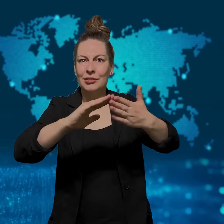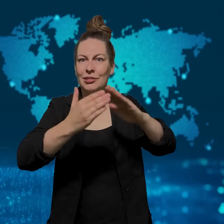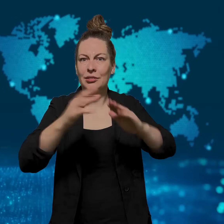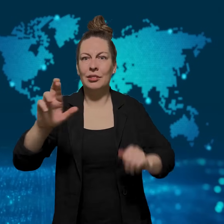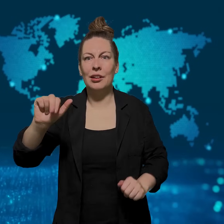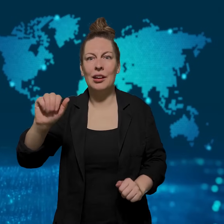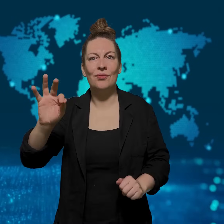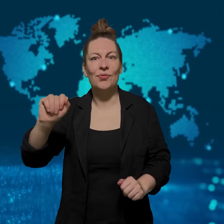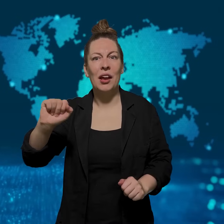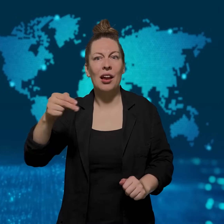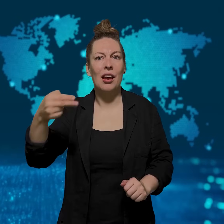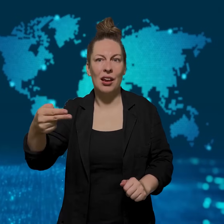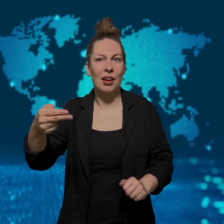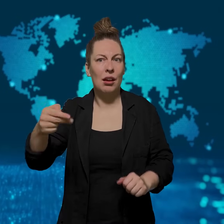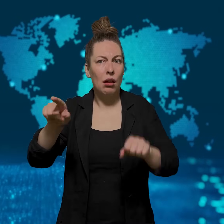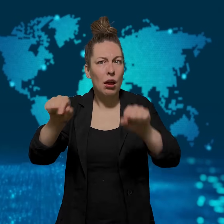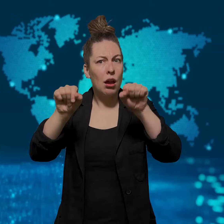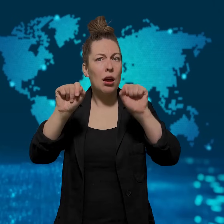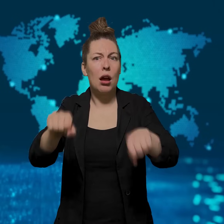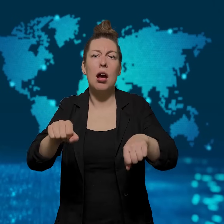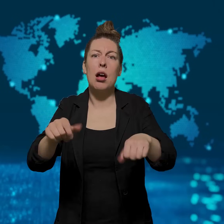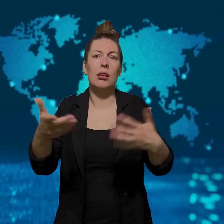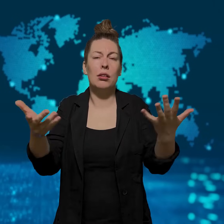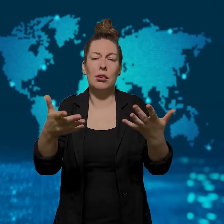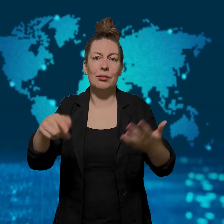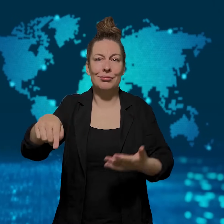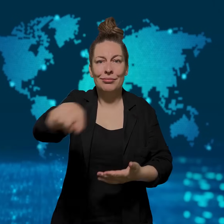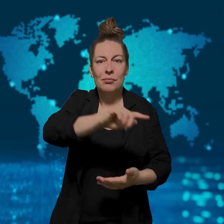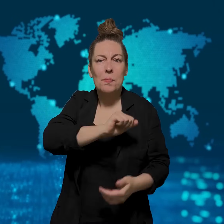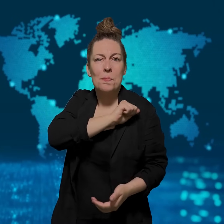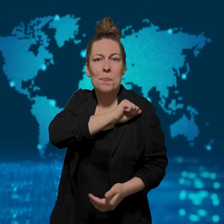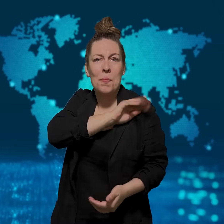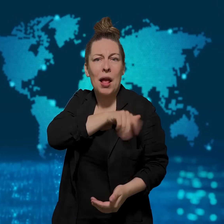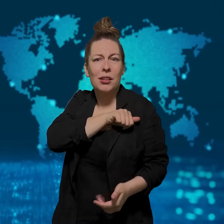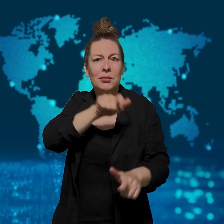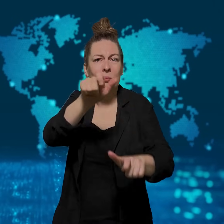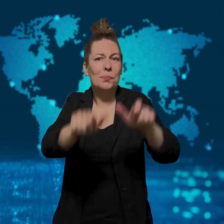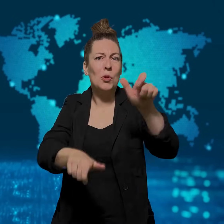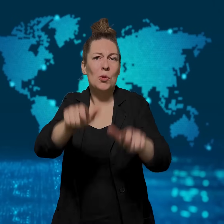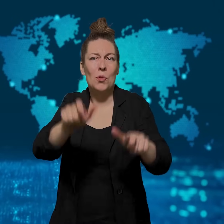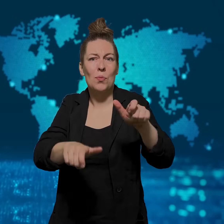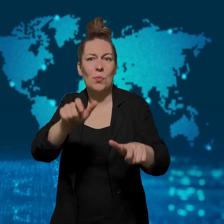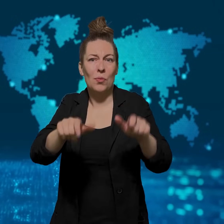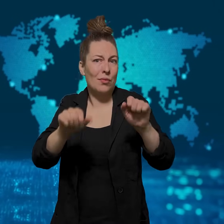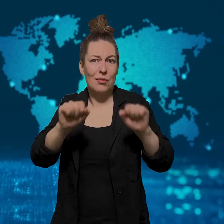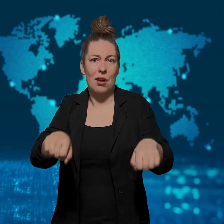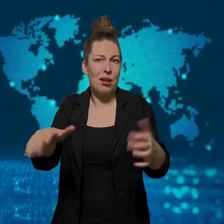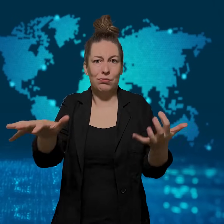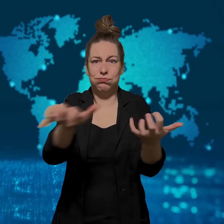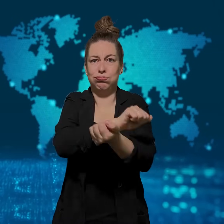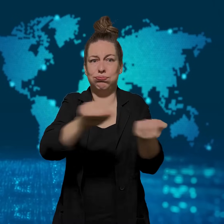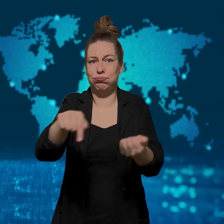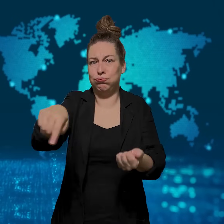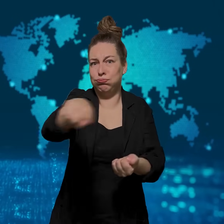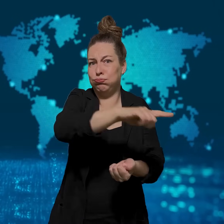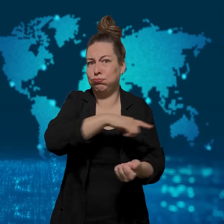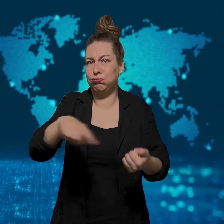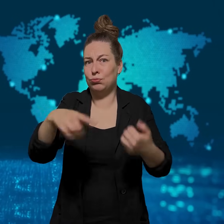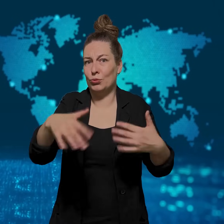"the physical destruction" of the Palestinians.